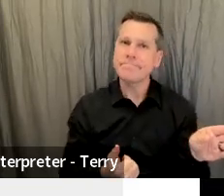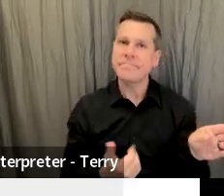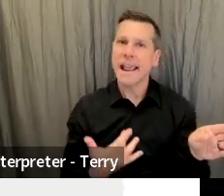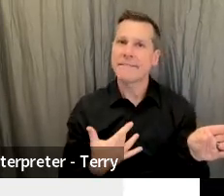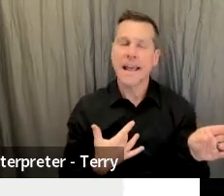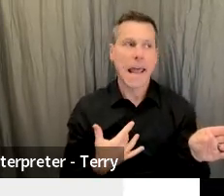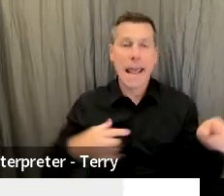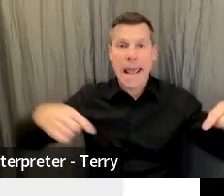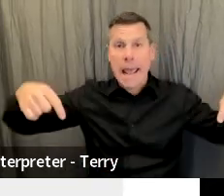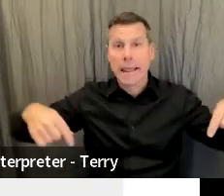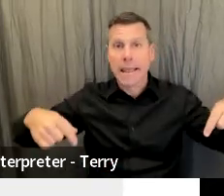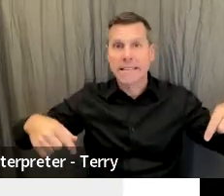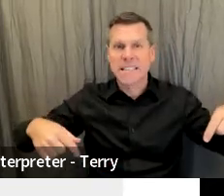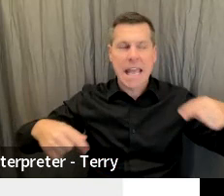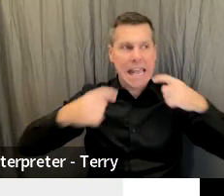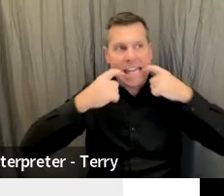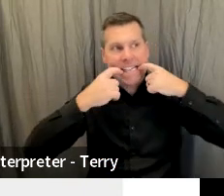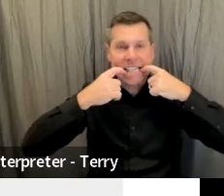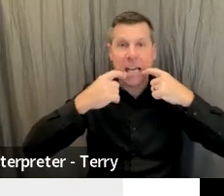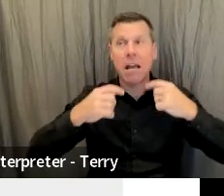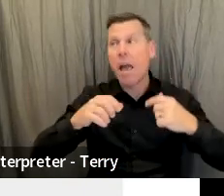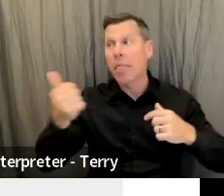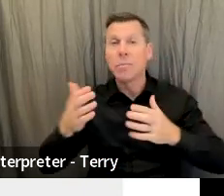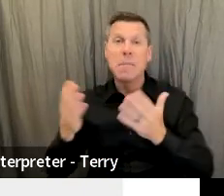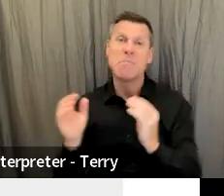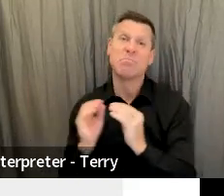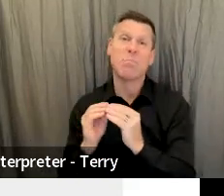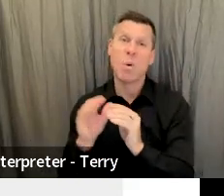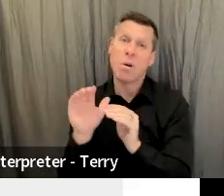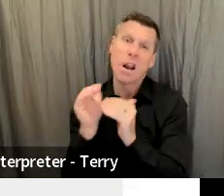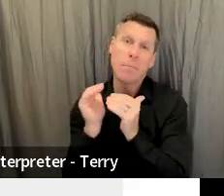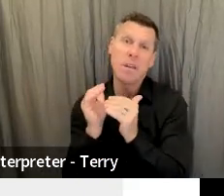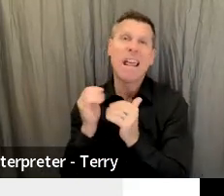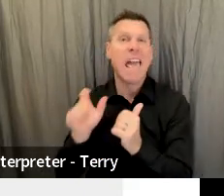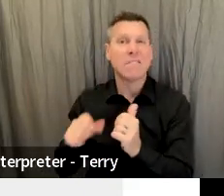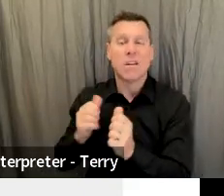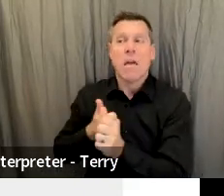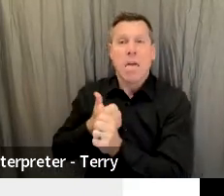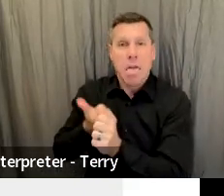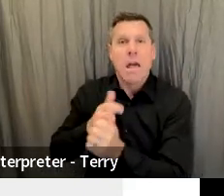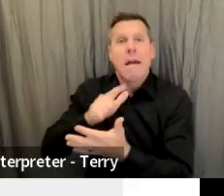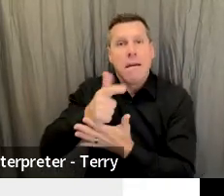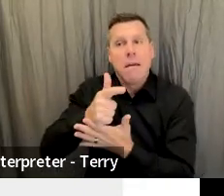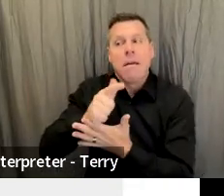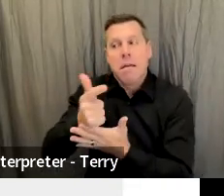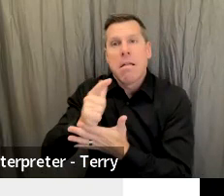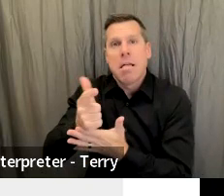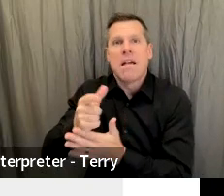And some other disciplines may be limited in that way. So these are some questions that kind of that that you need to kind of